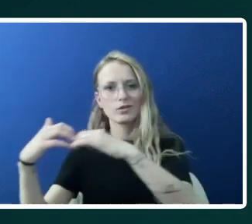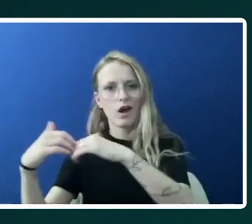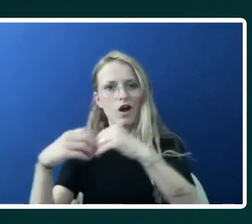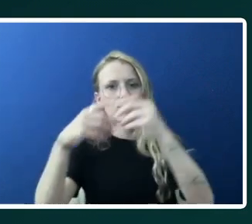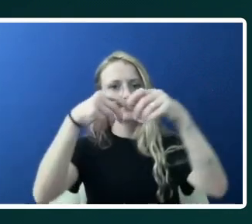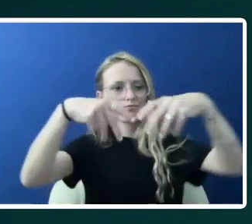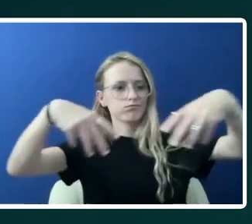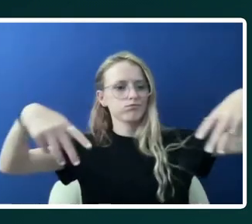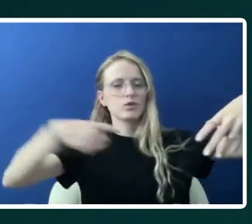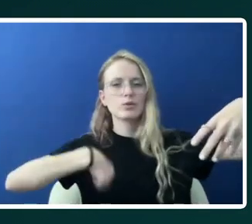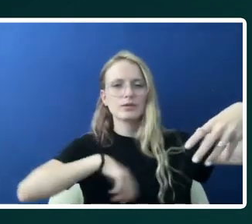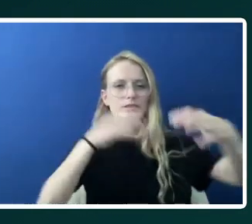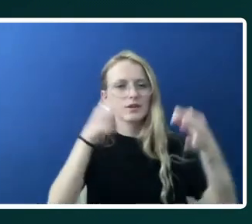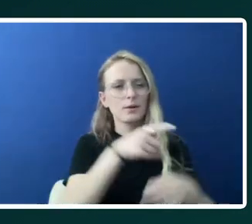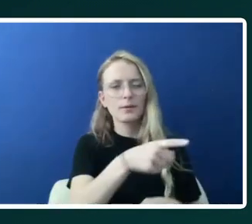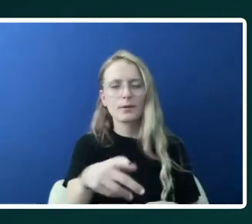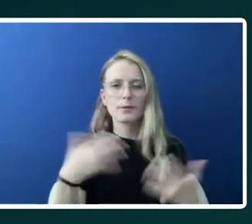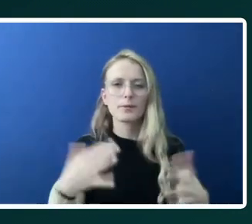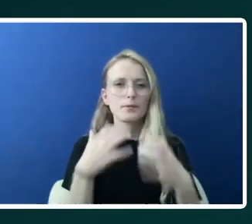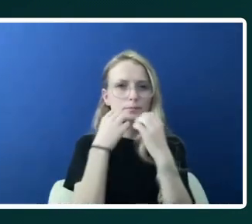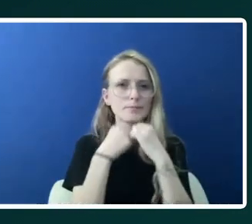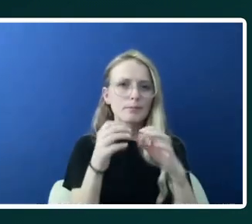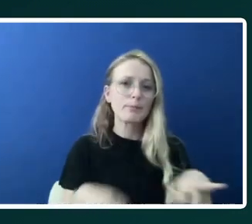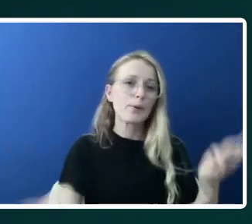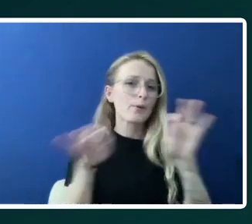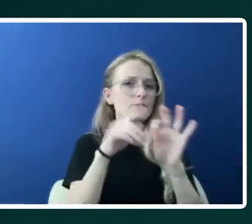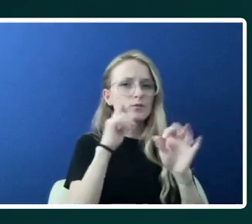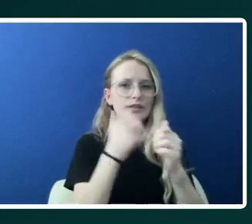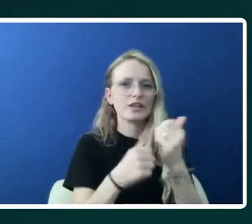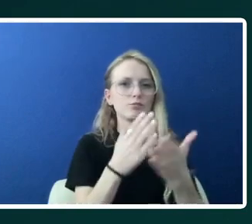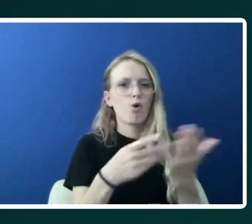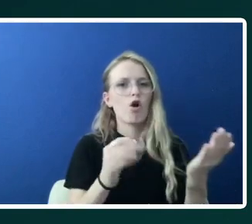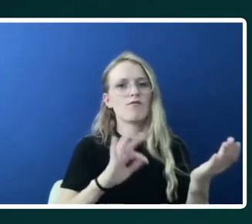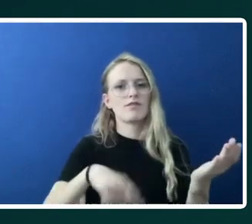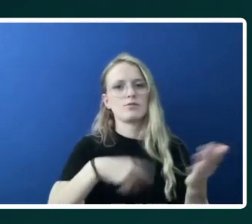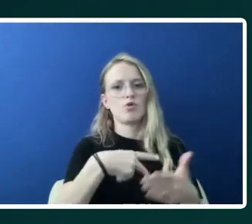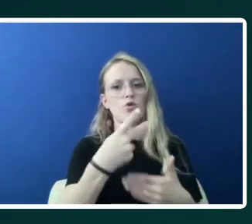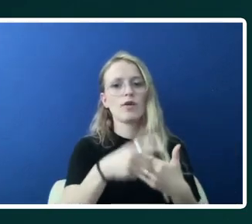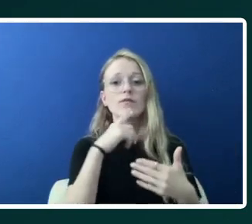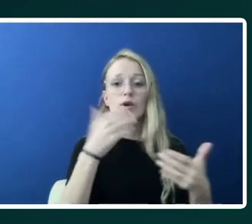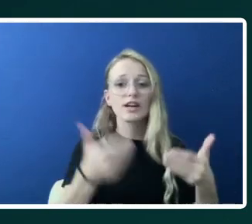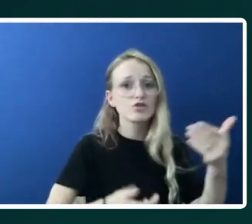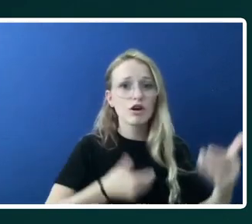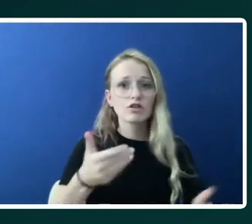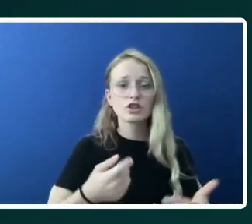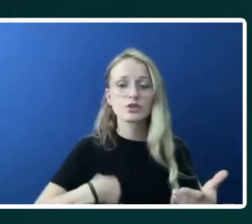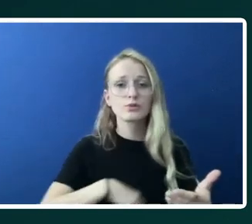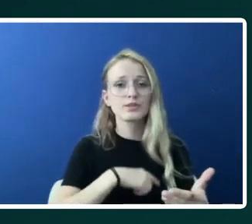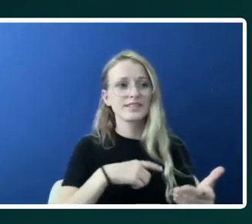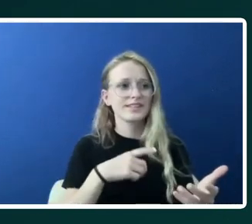success of each program. For introductions, this is when we're really setting the tone for the